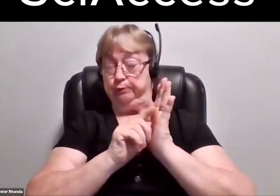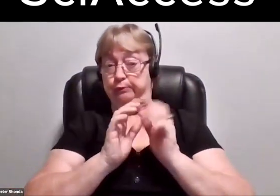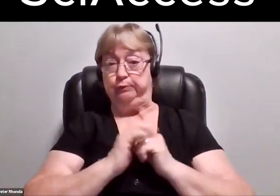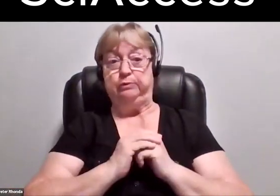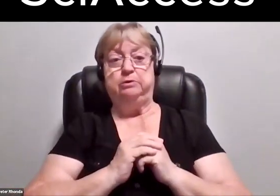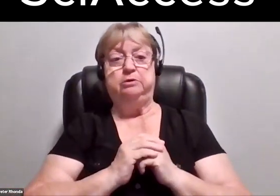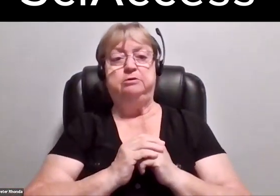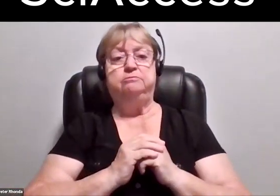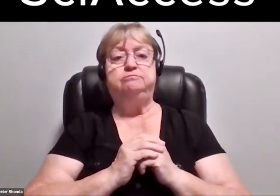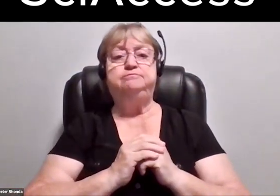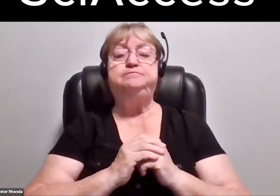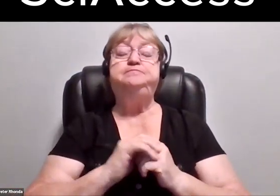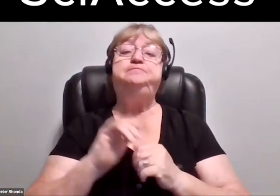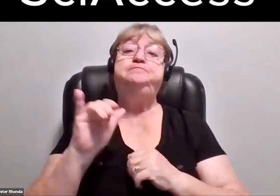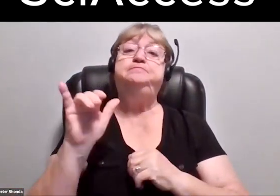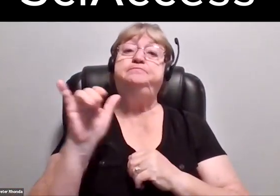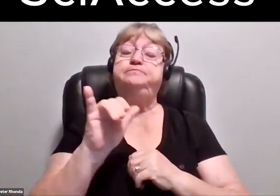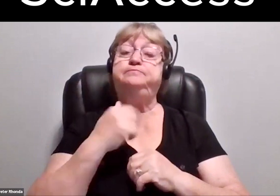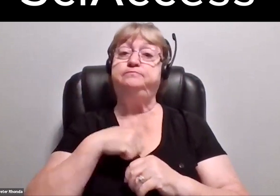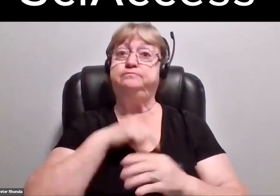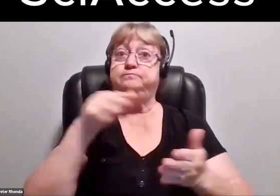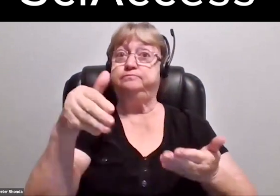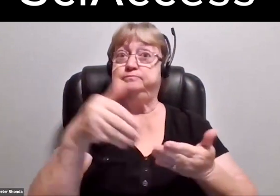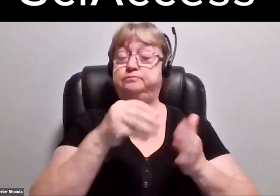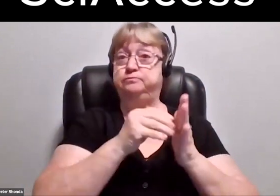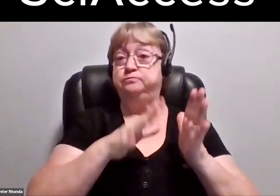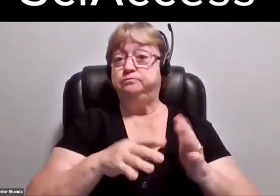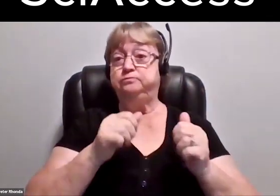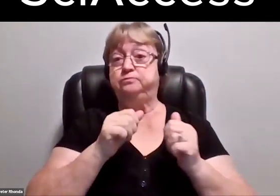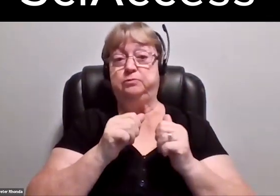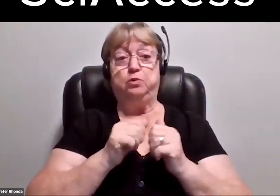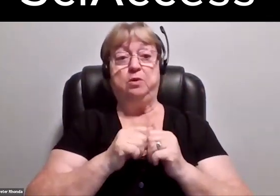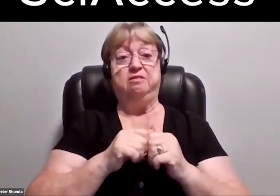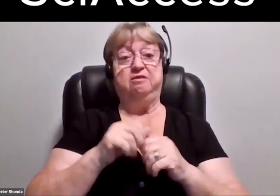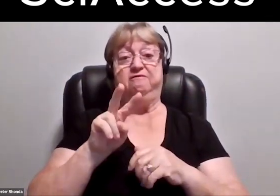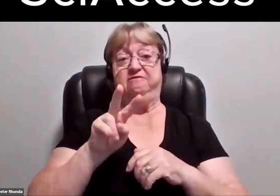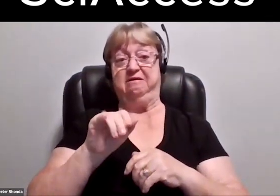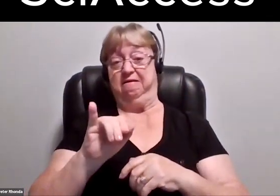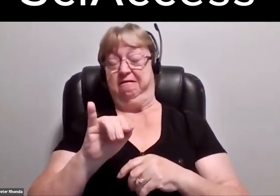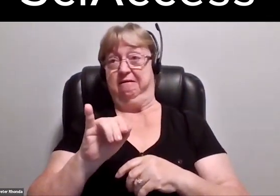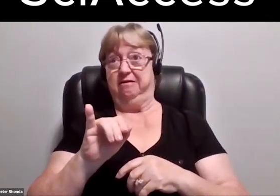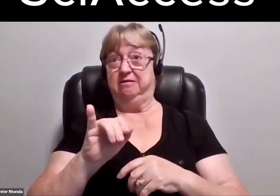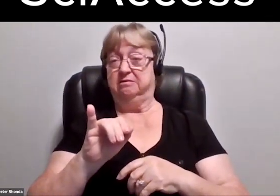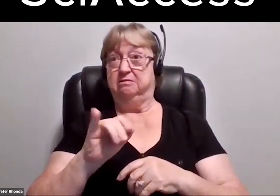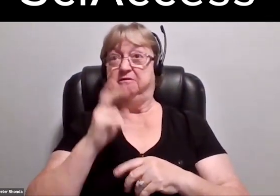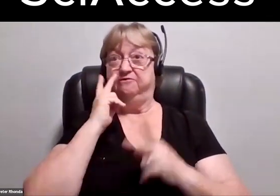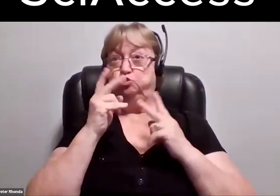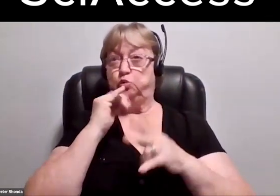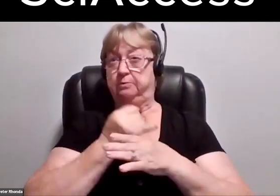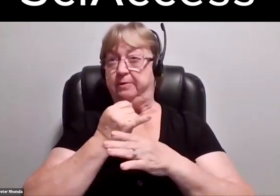We also introduce students with VI to professional role models with VI who have successful STEM careers.